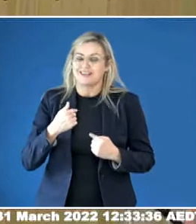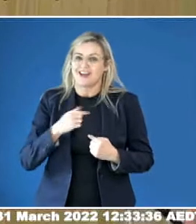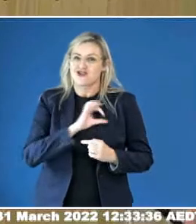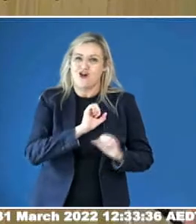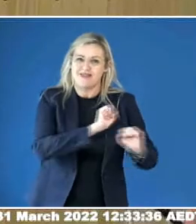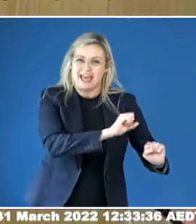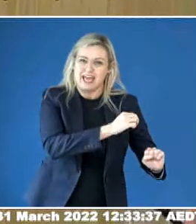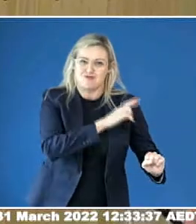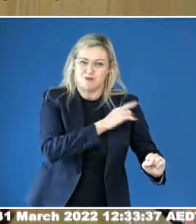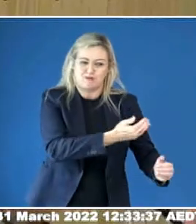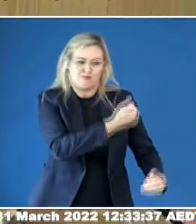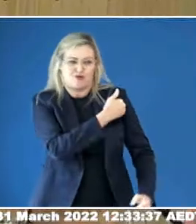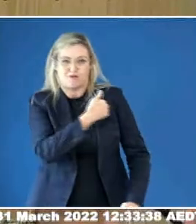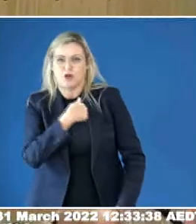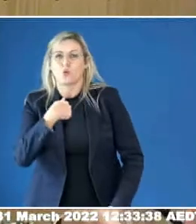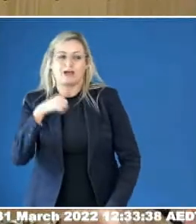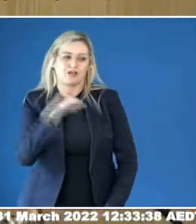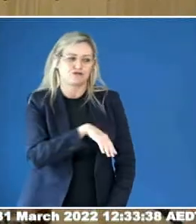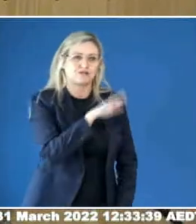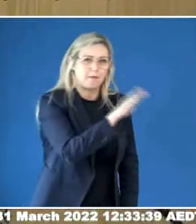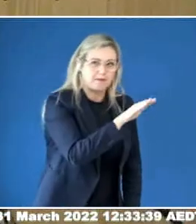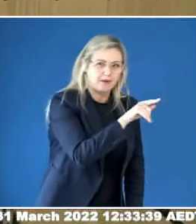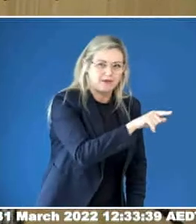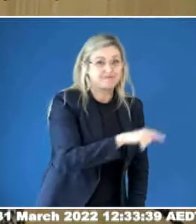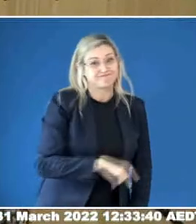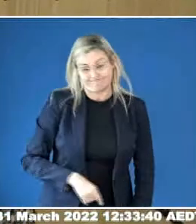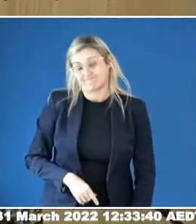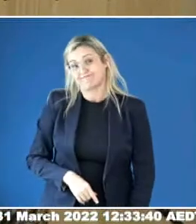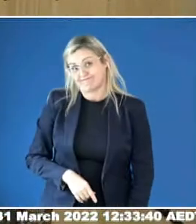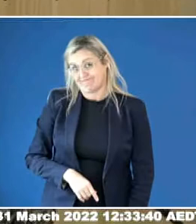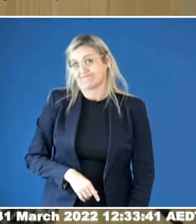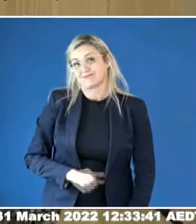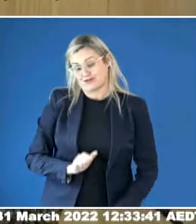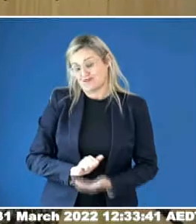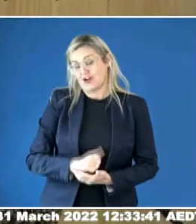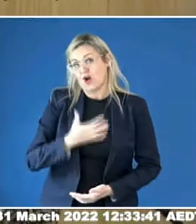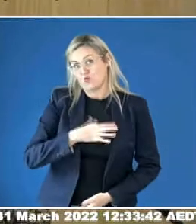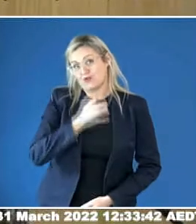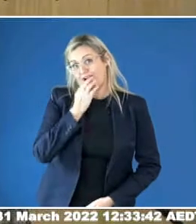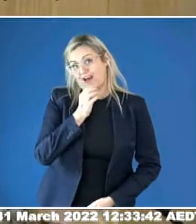Well, that was what I was going to ask you, because if that is what you were